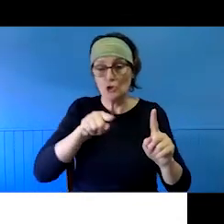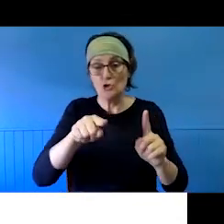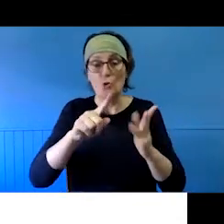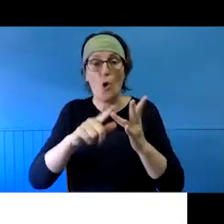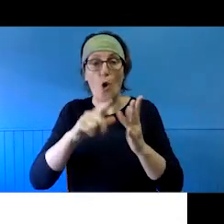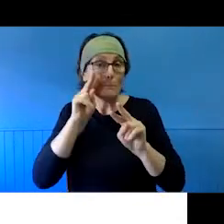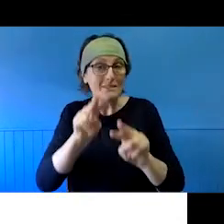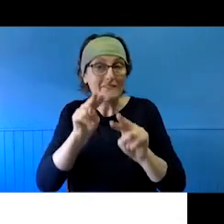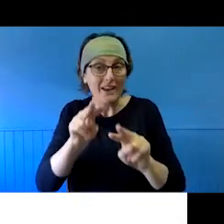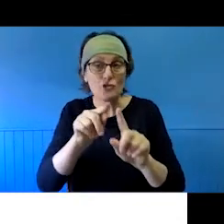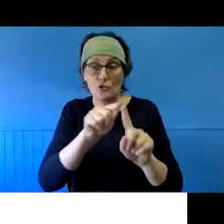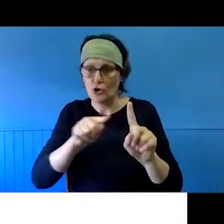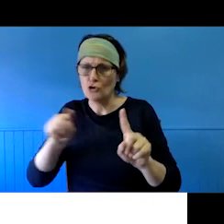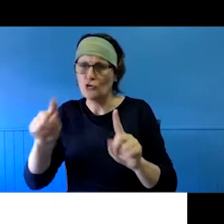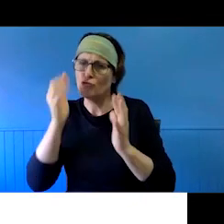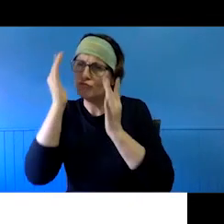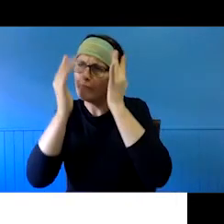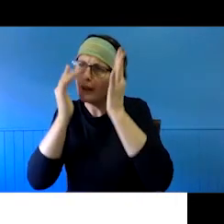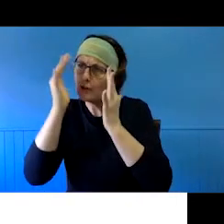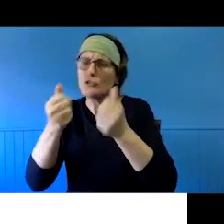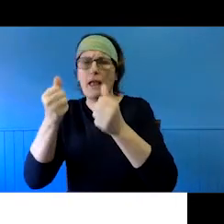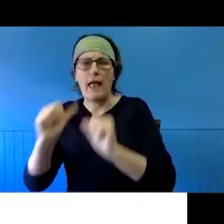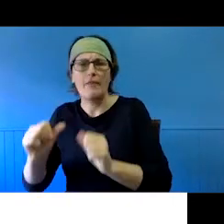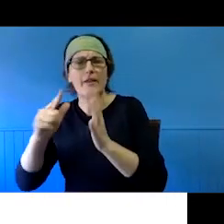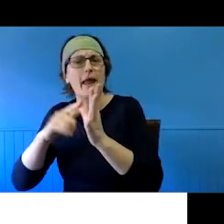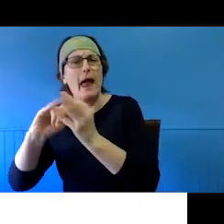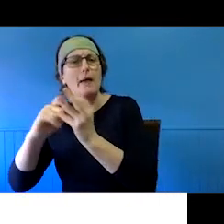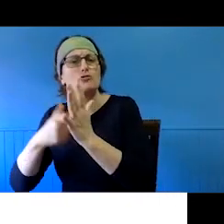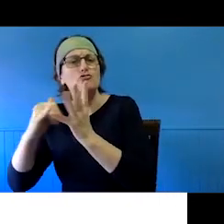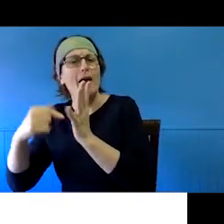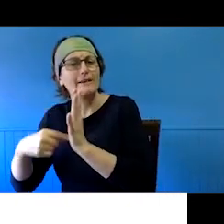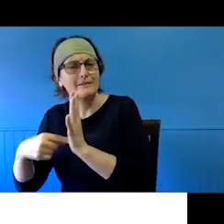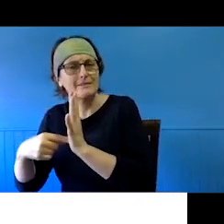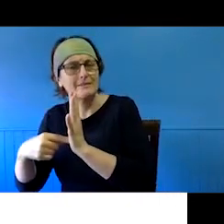then to moving into a formal abstract concept, and then into how